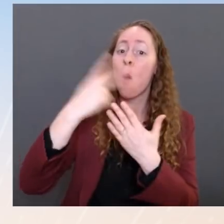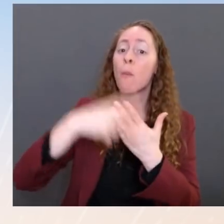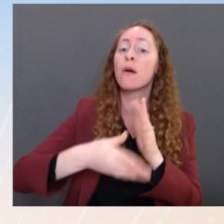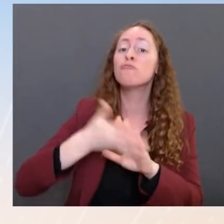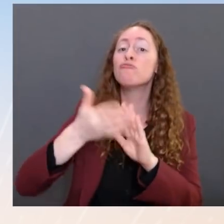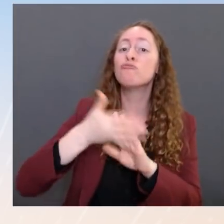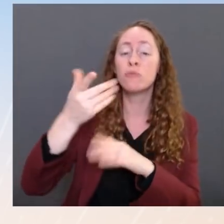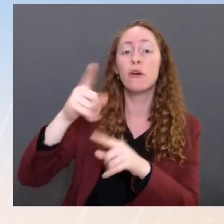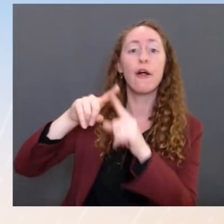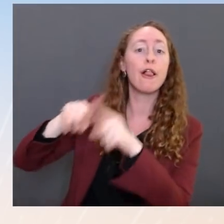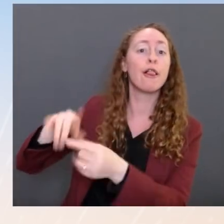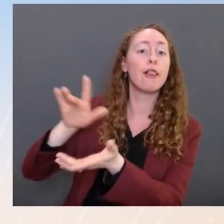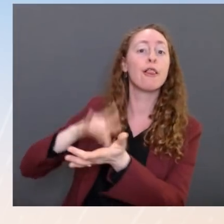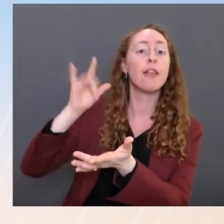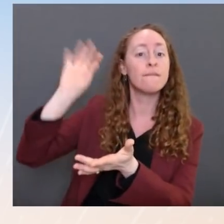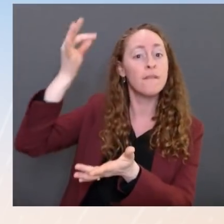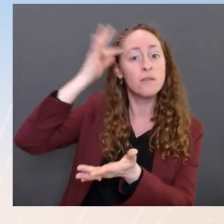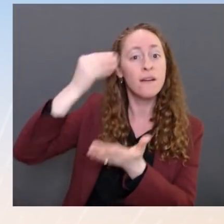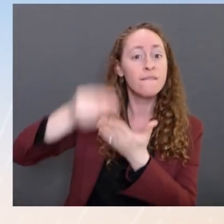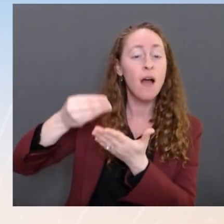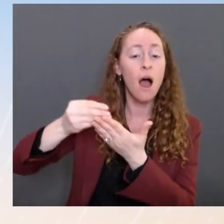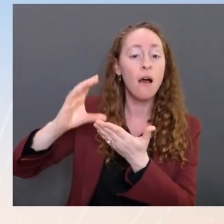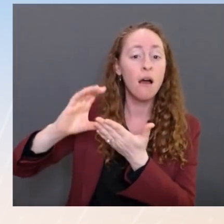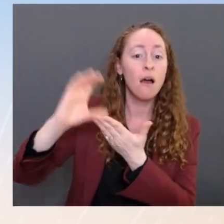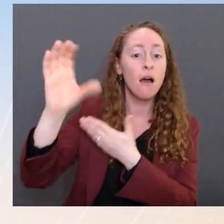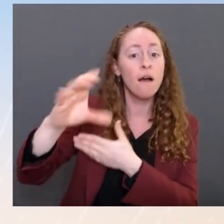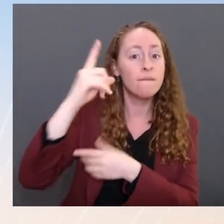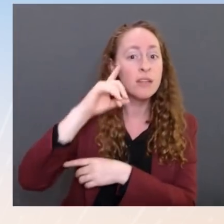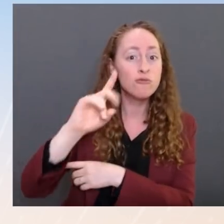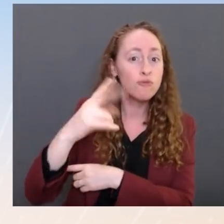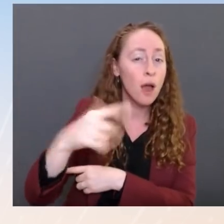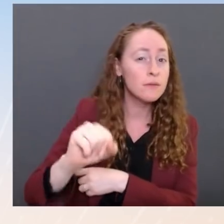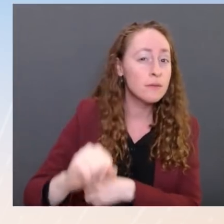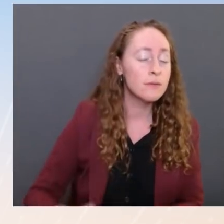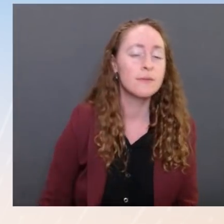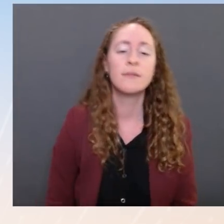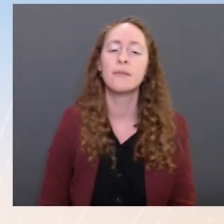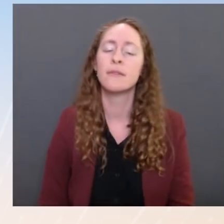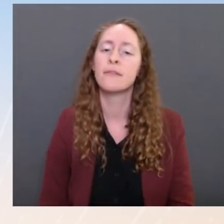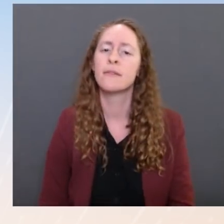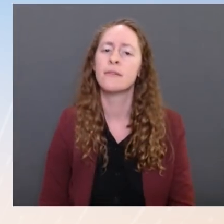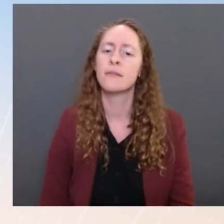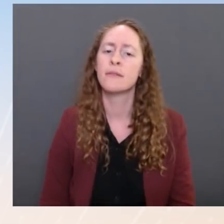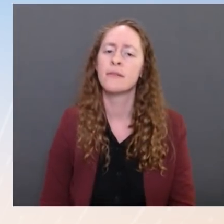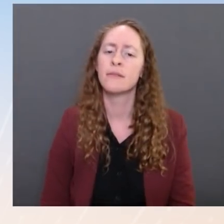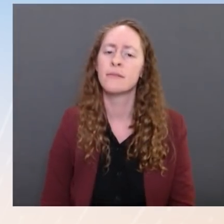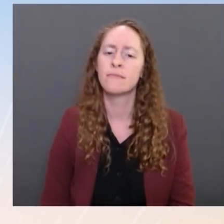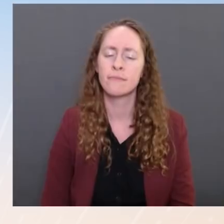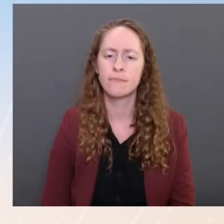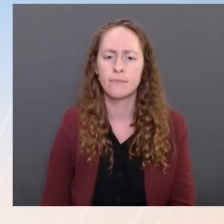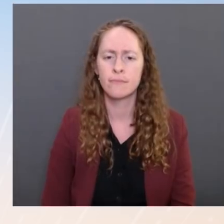for crack pipes to be included. I would just note that this is a bit of a conspiracy theory that's been spread out there. It's not accurate.